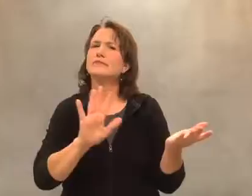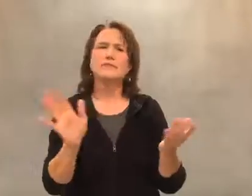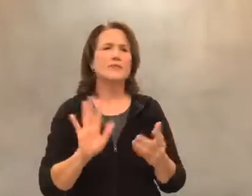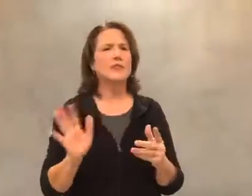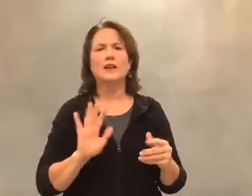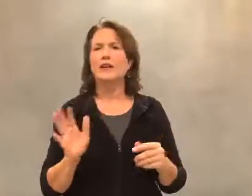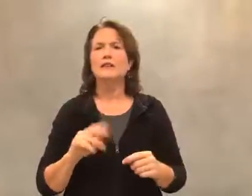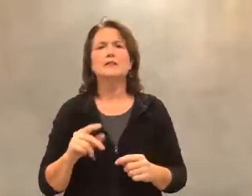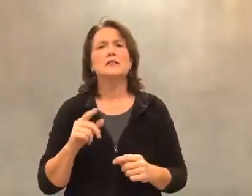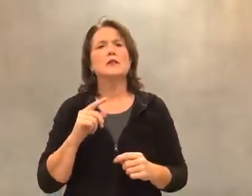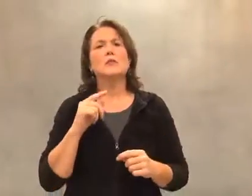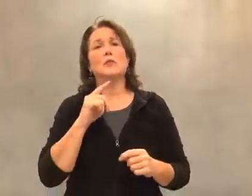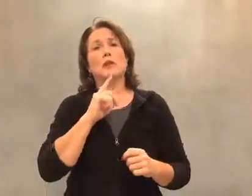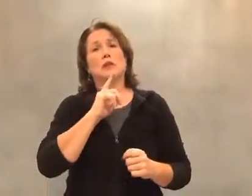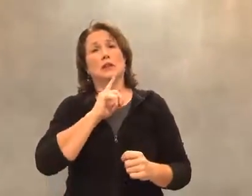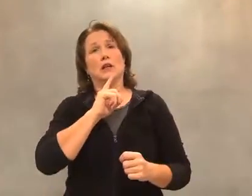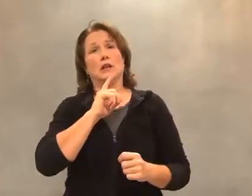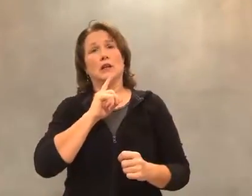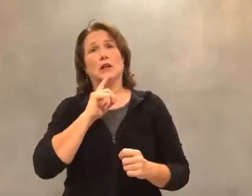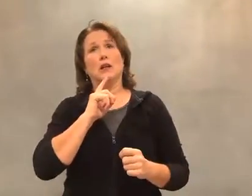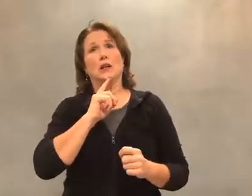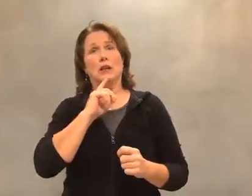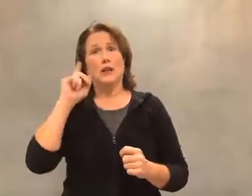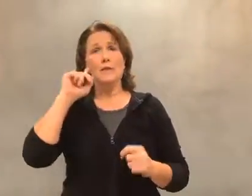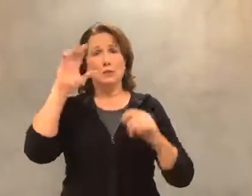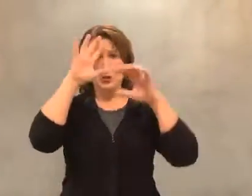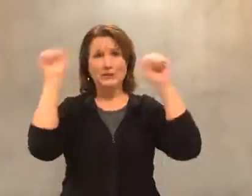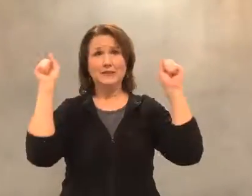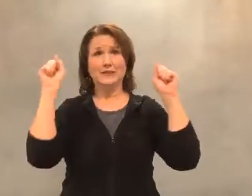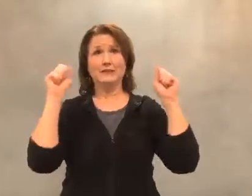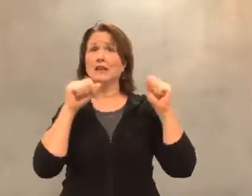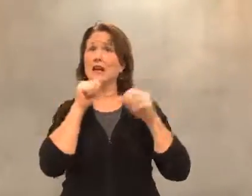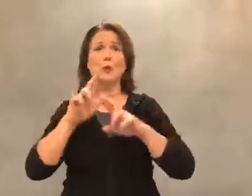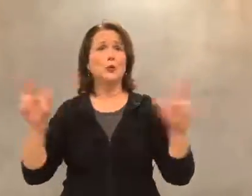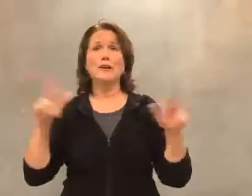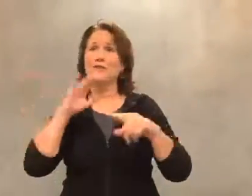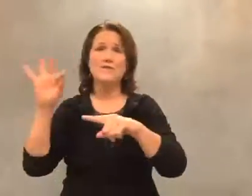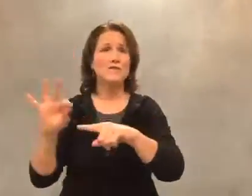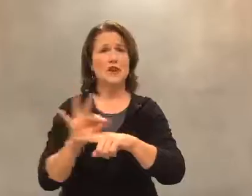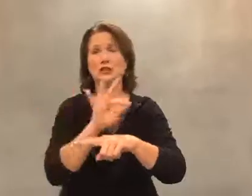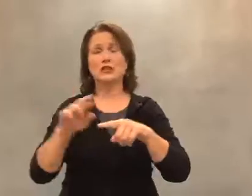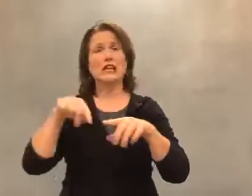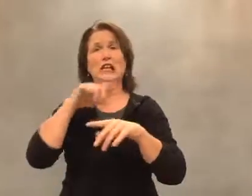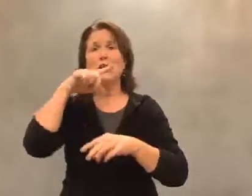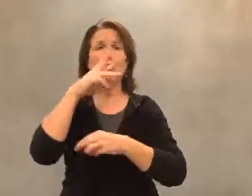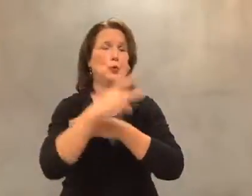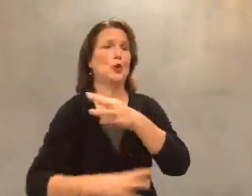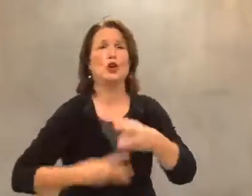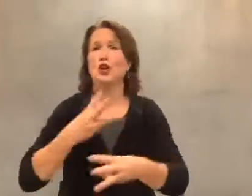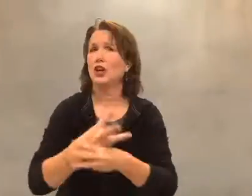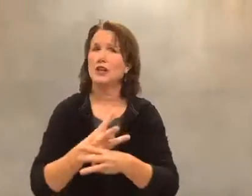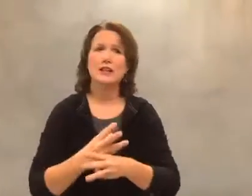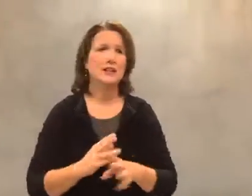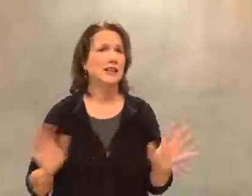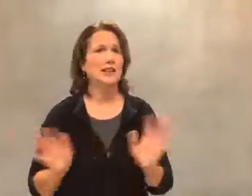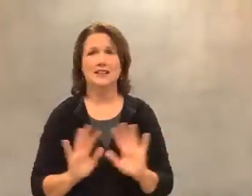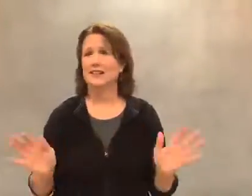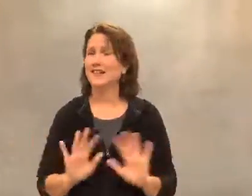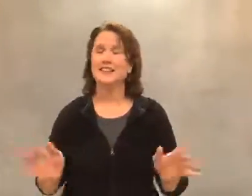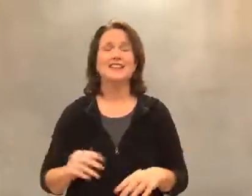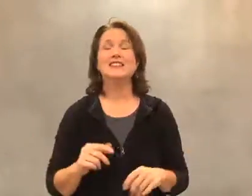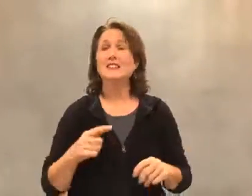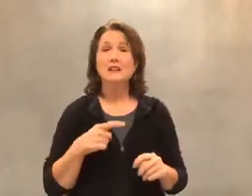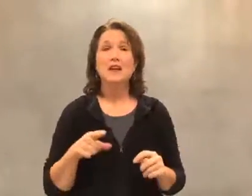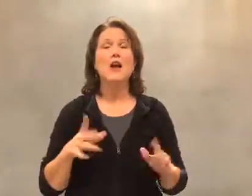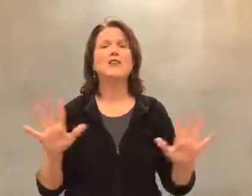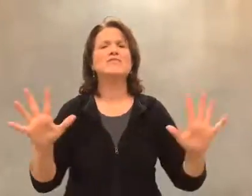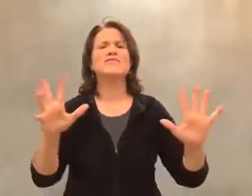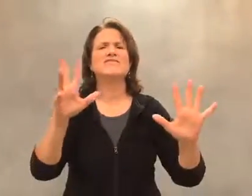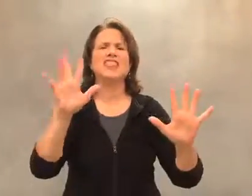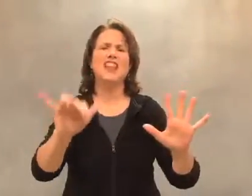That person said a deaf president wouldn't be able to function in a hearing world.